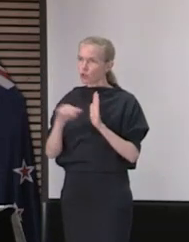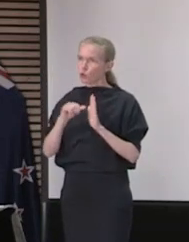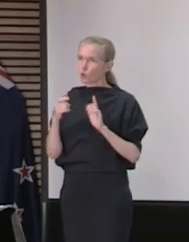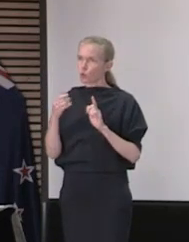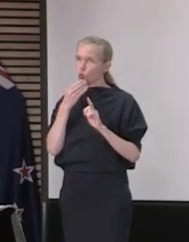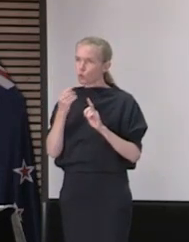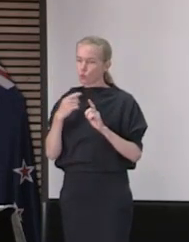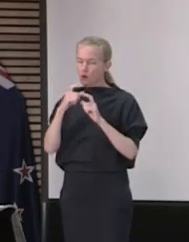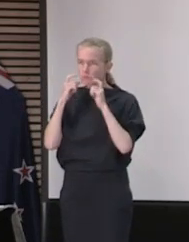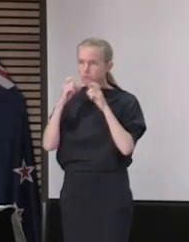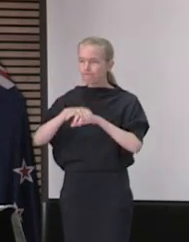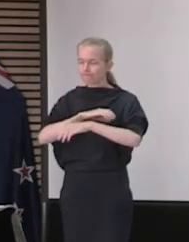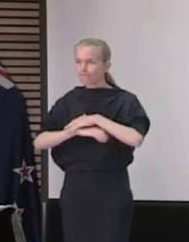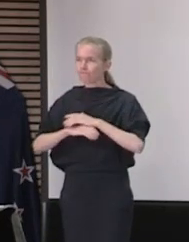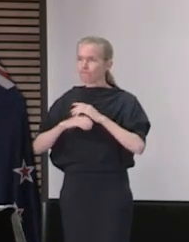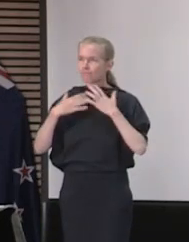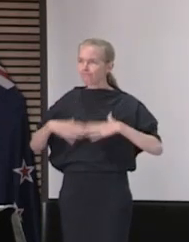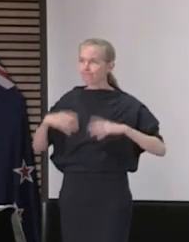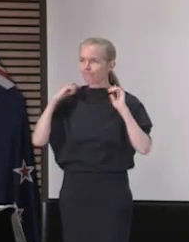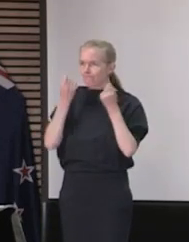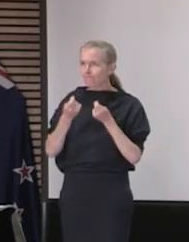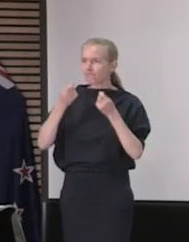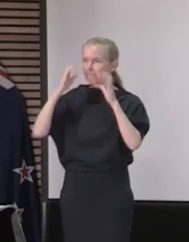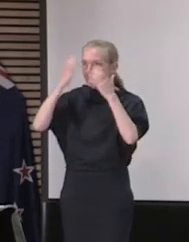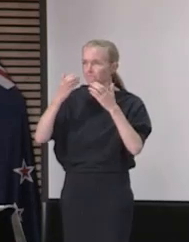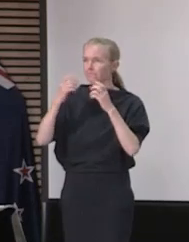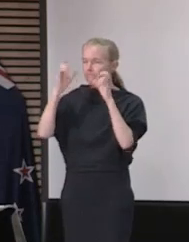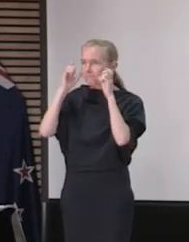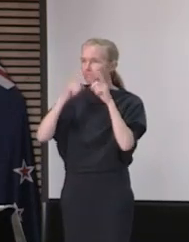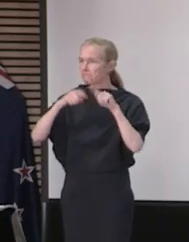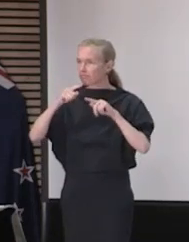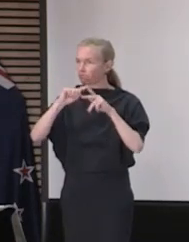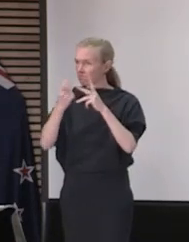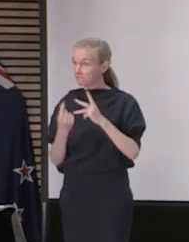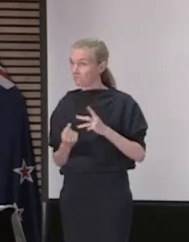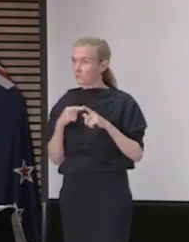But the guidance isgood. It's based on the adviceof specialists.